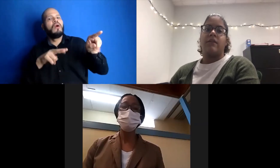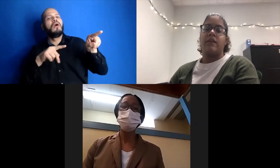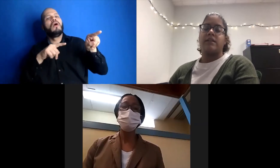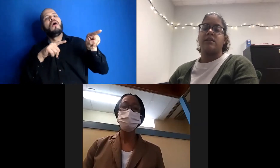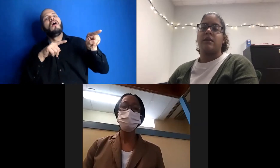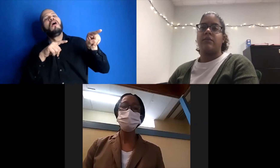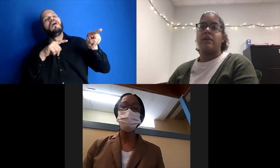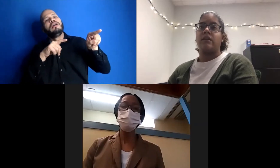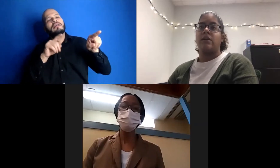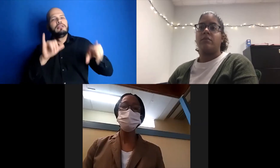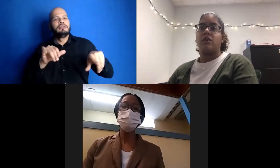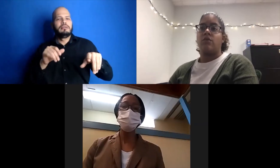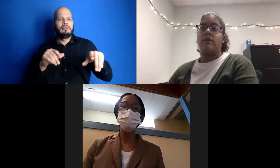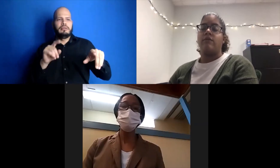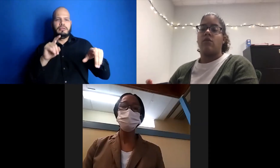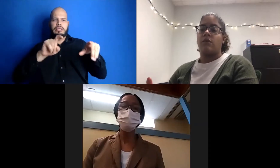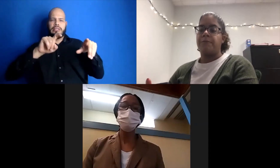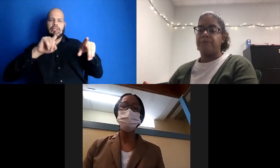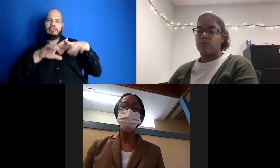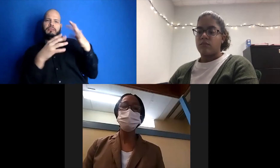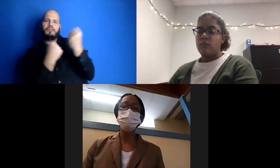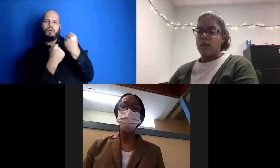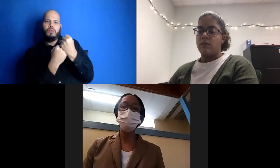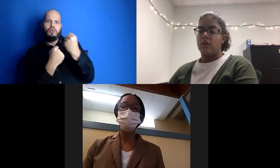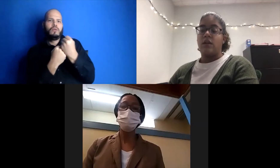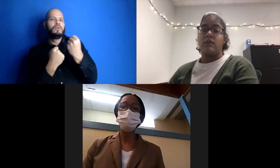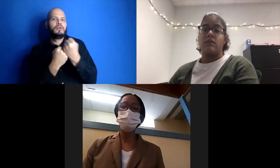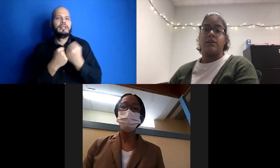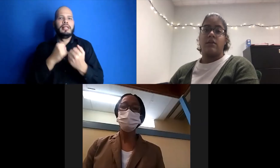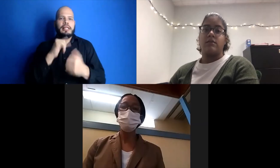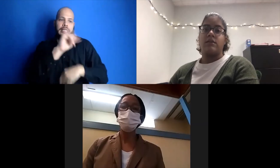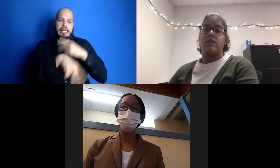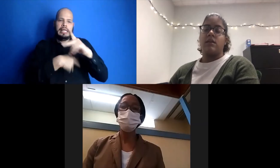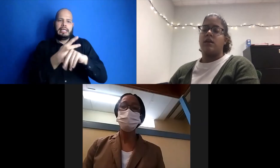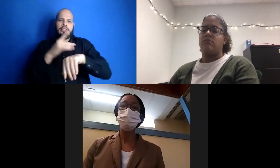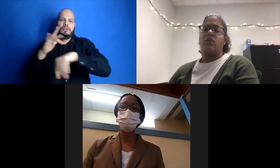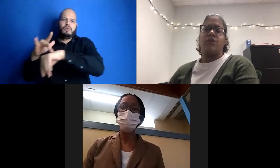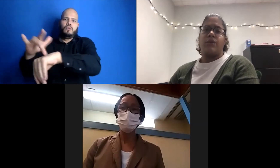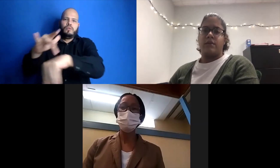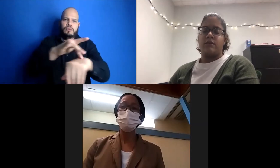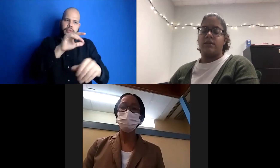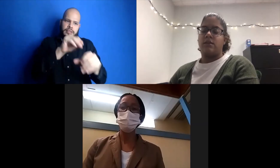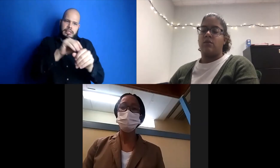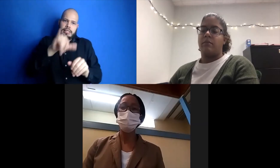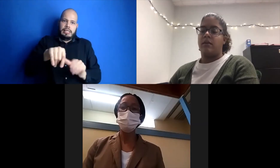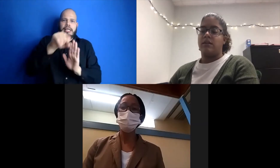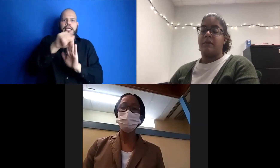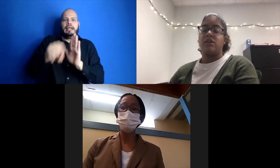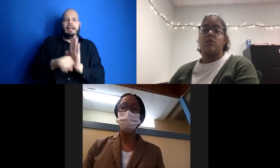that's something that would be great for for young adults and older adults too but especially with